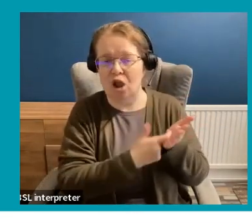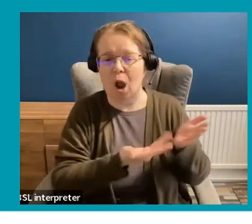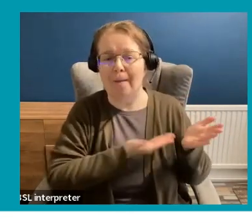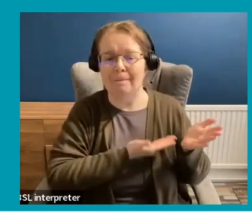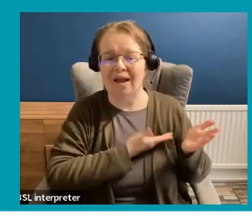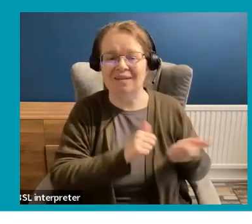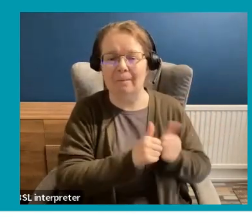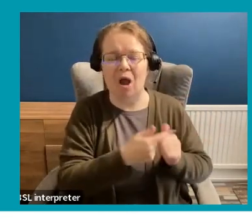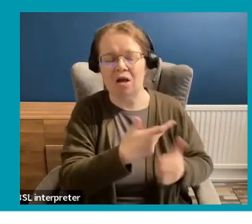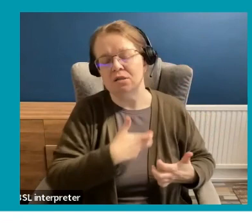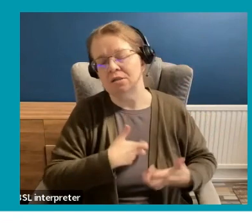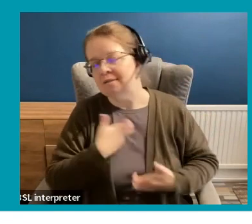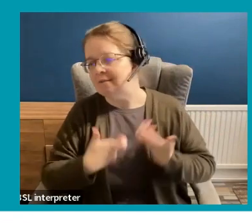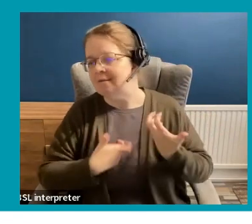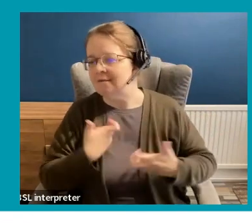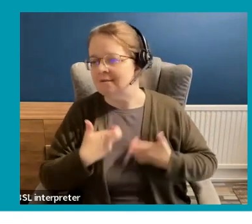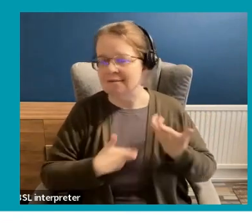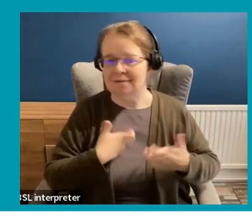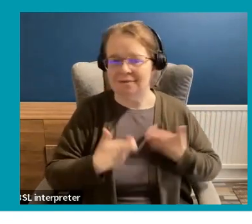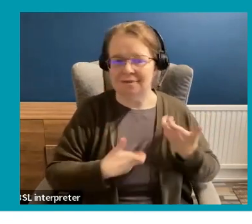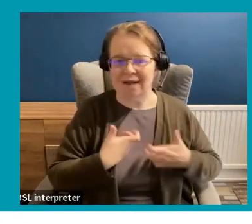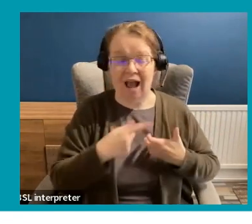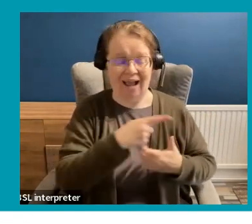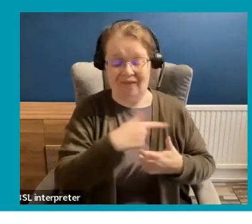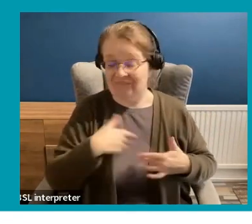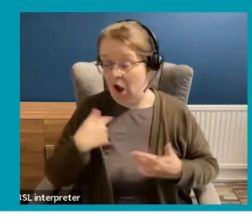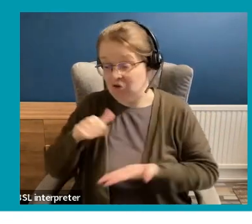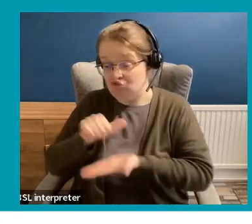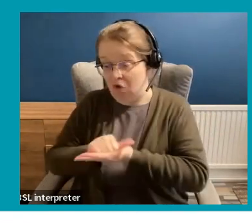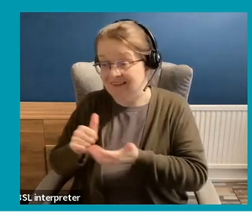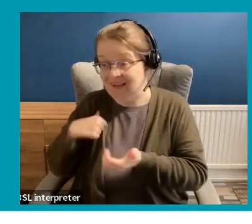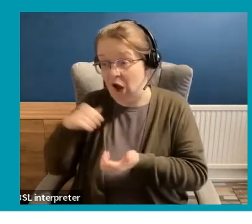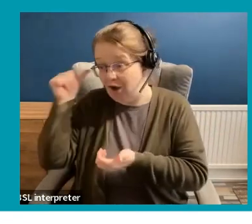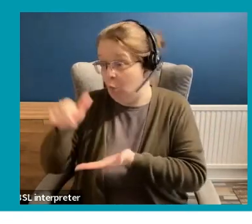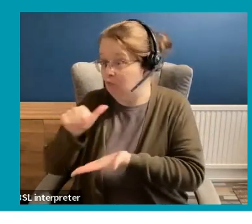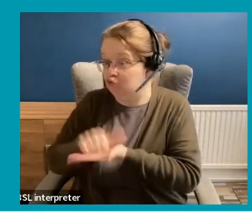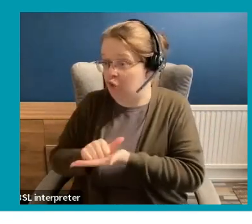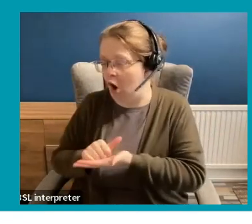because they know it's the right thing to do but they are having a difficult job